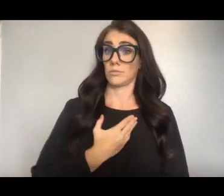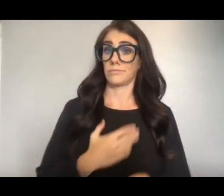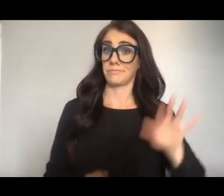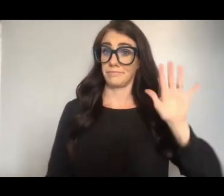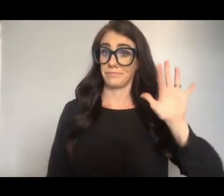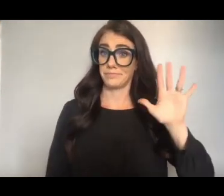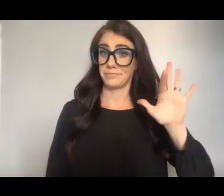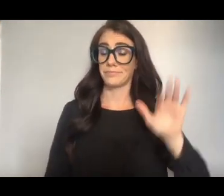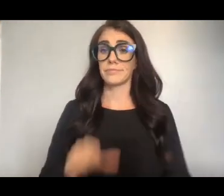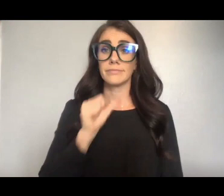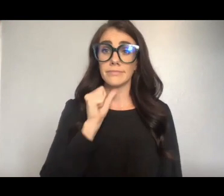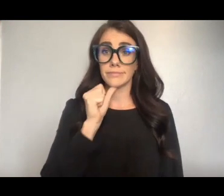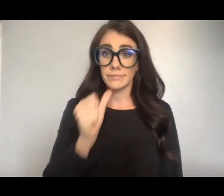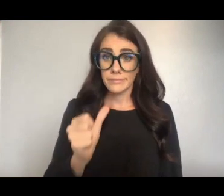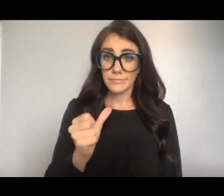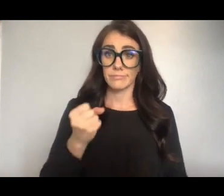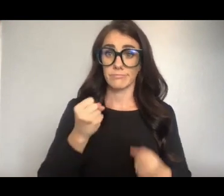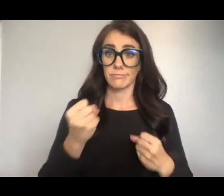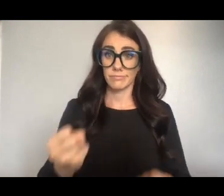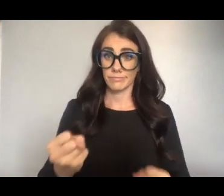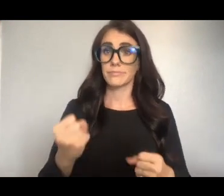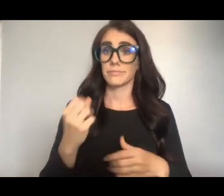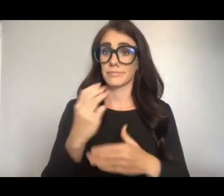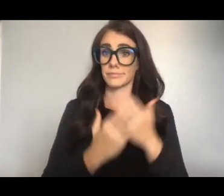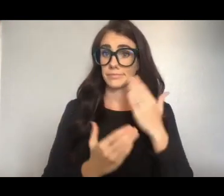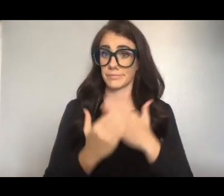So we're going to be using our